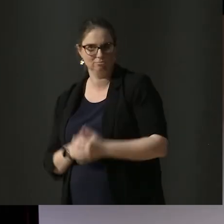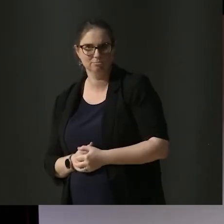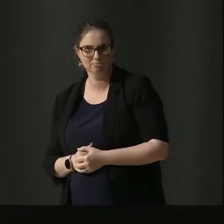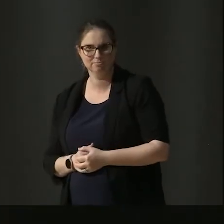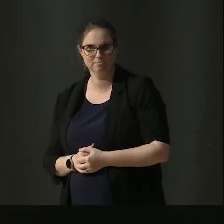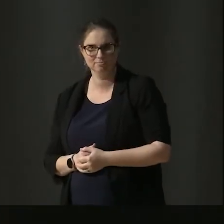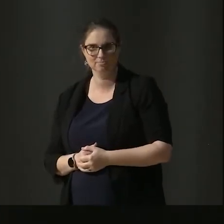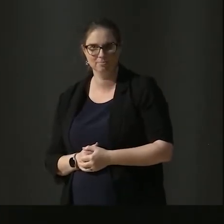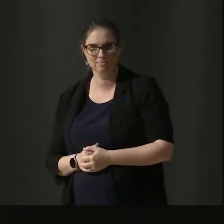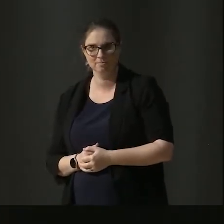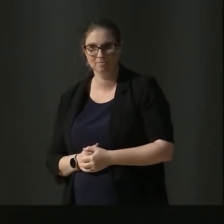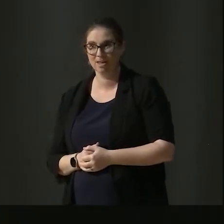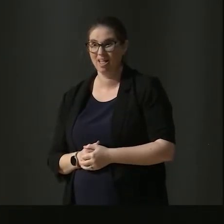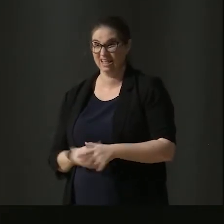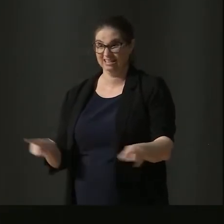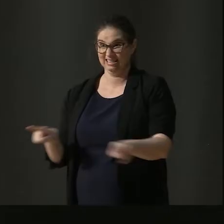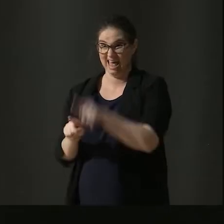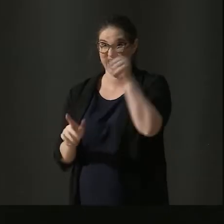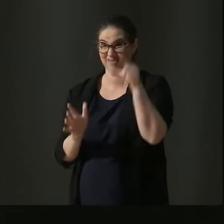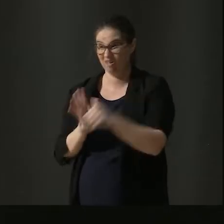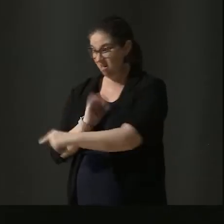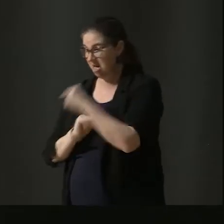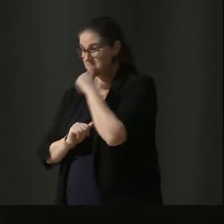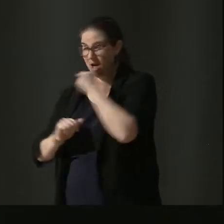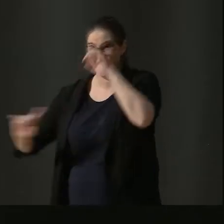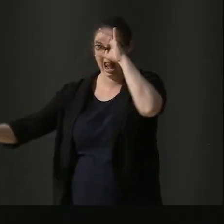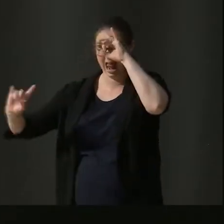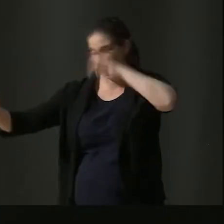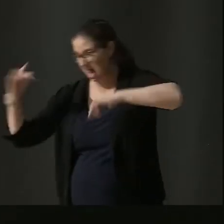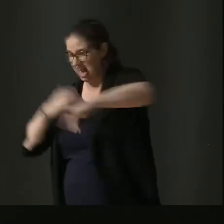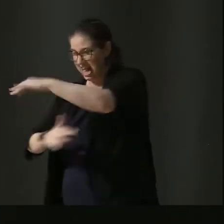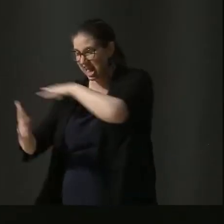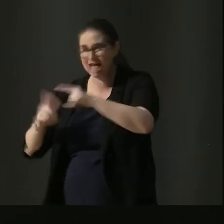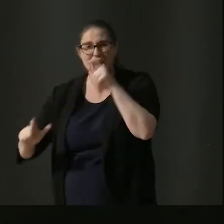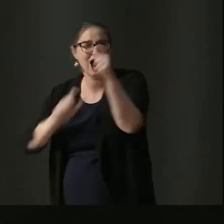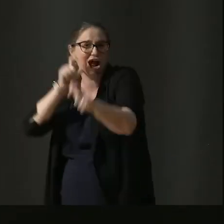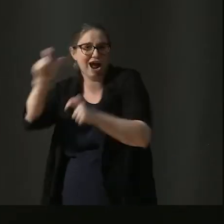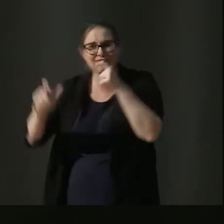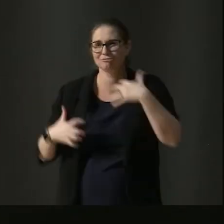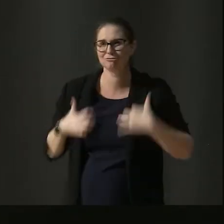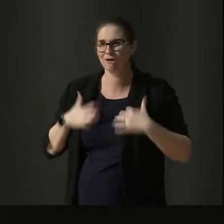In this moment, he’s running around the room happily shouting about all the things that he can say.